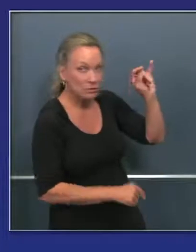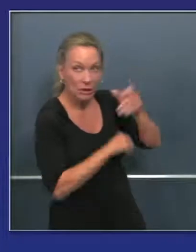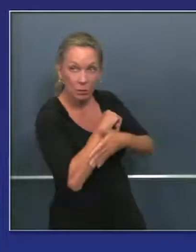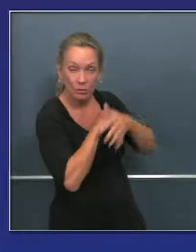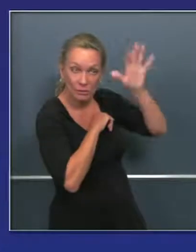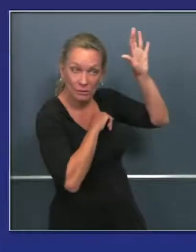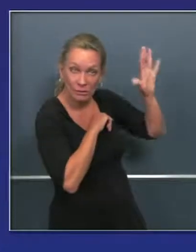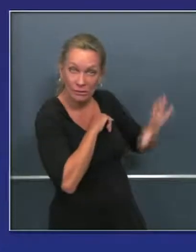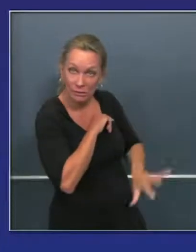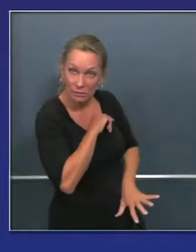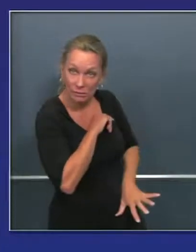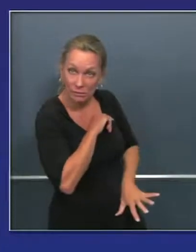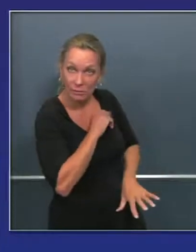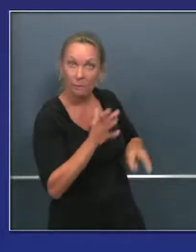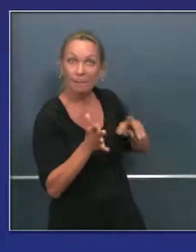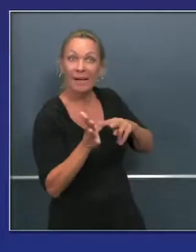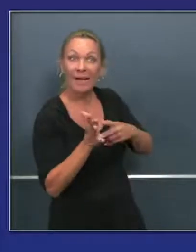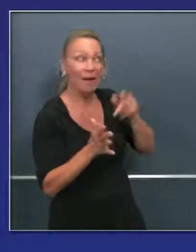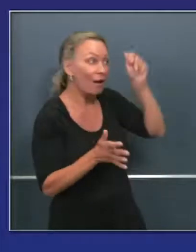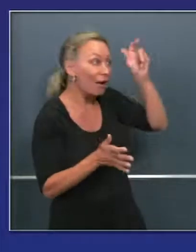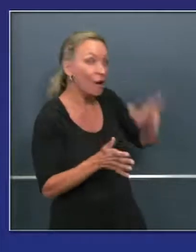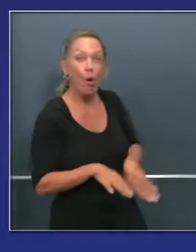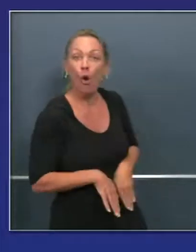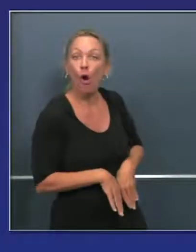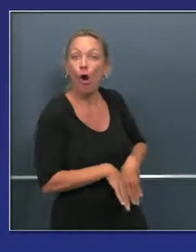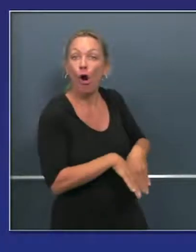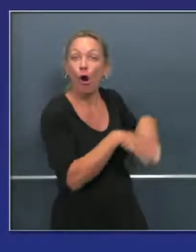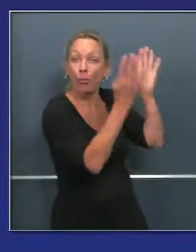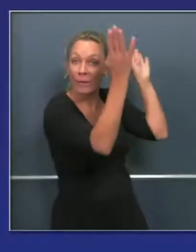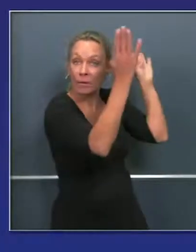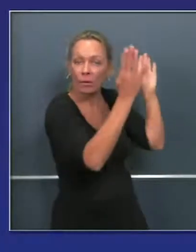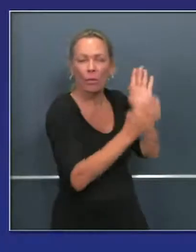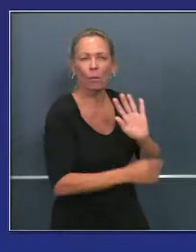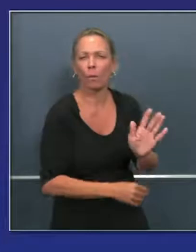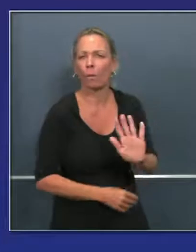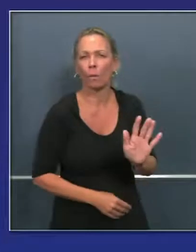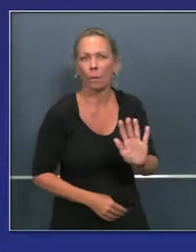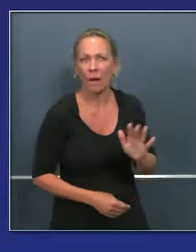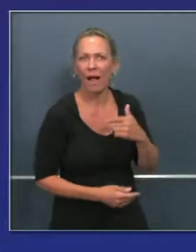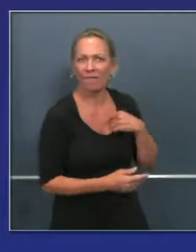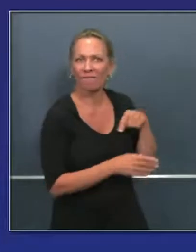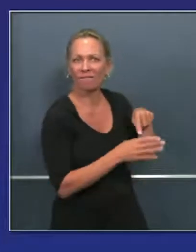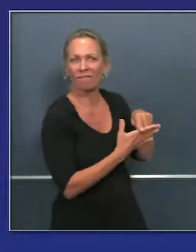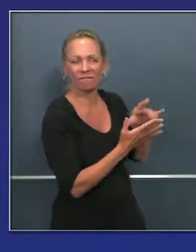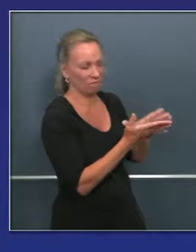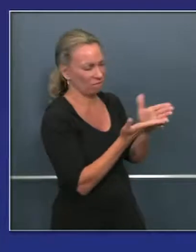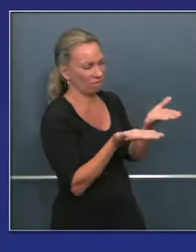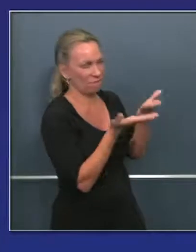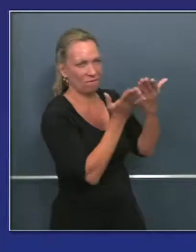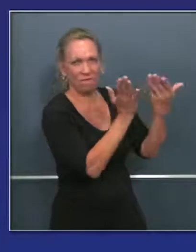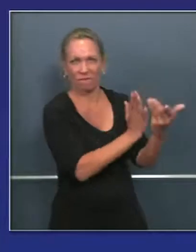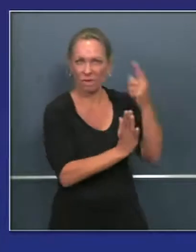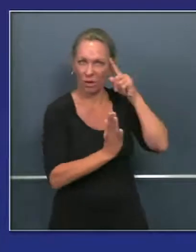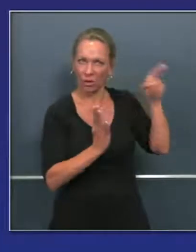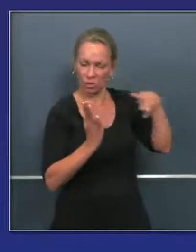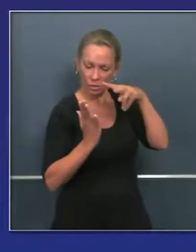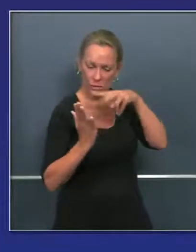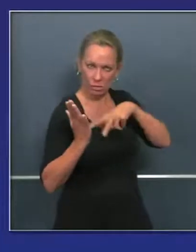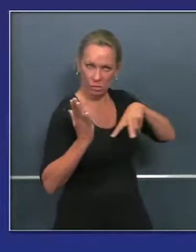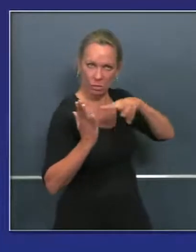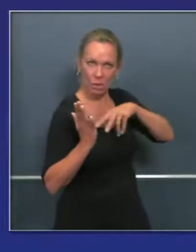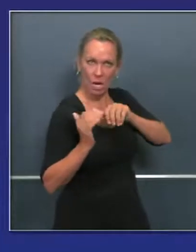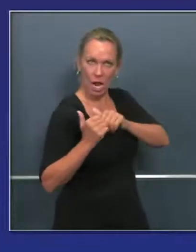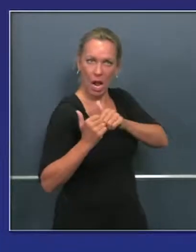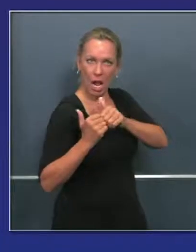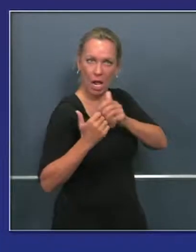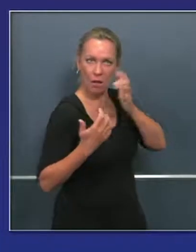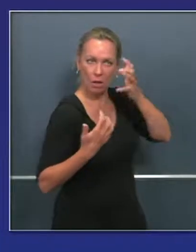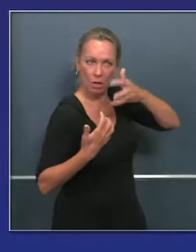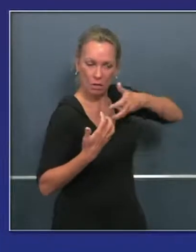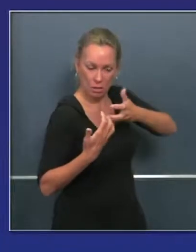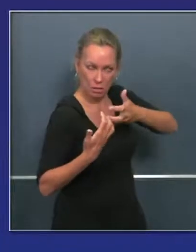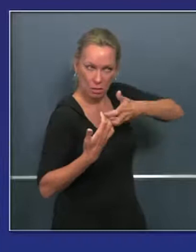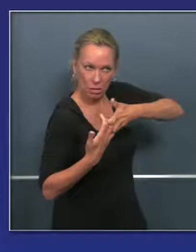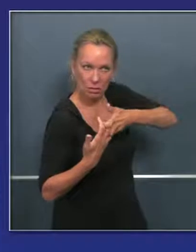it absolutely does not attach to when there is some sense and perhaps the role ambiguity in